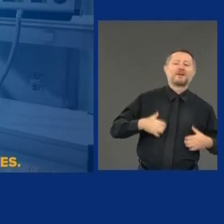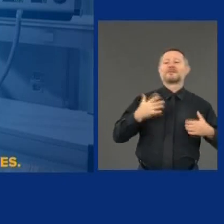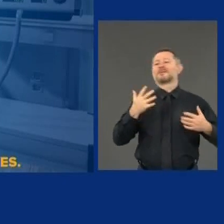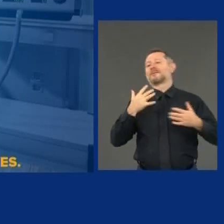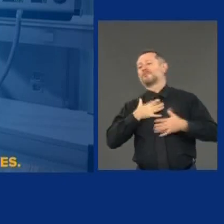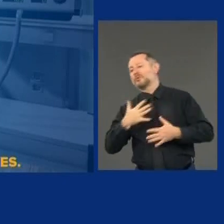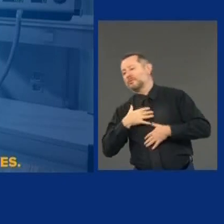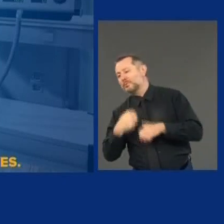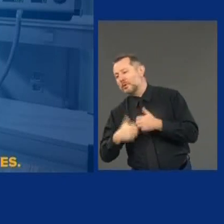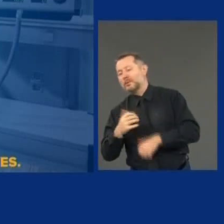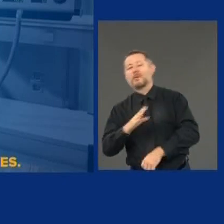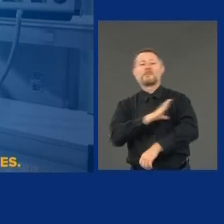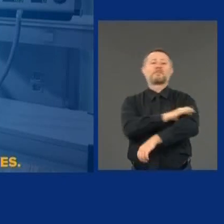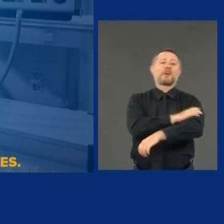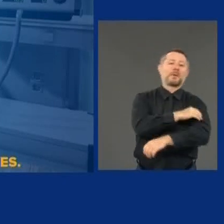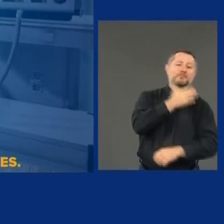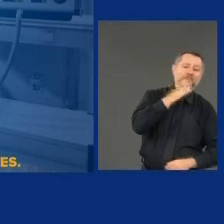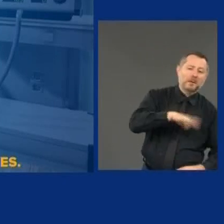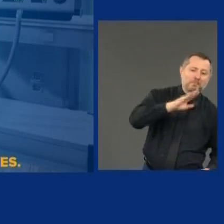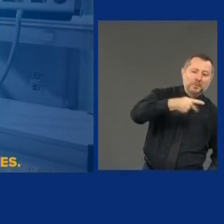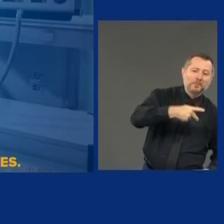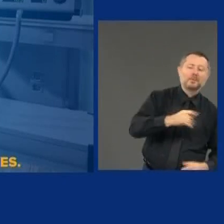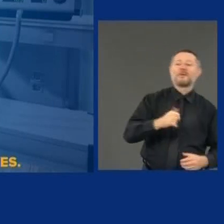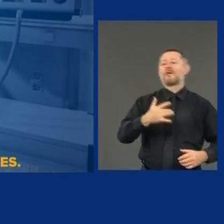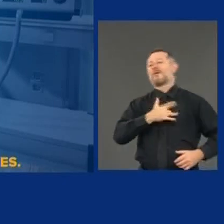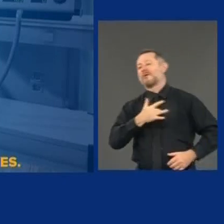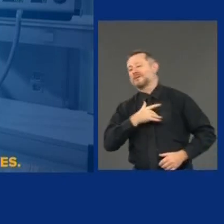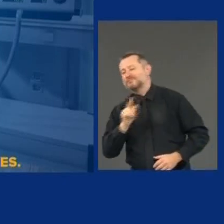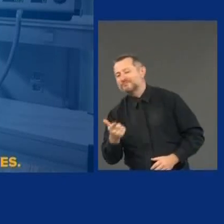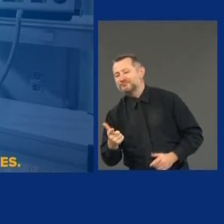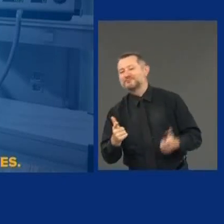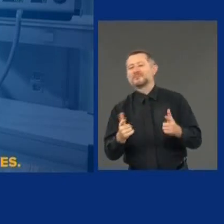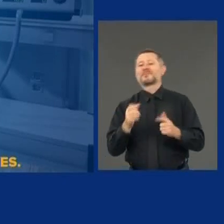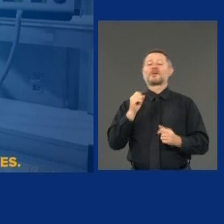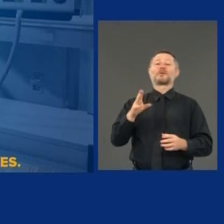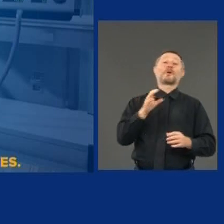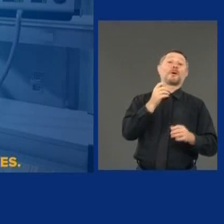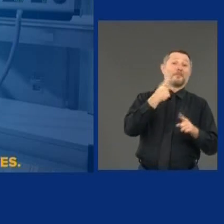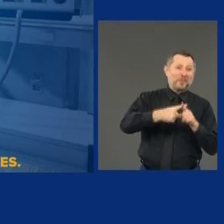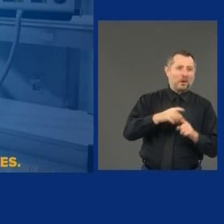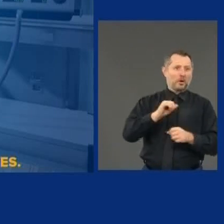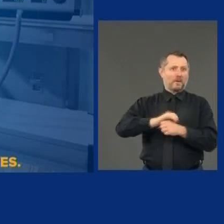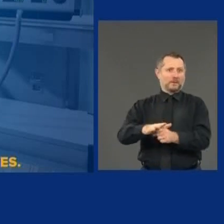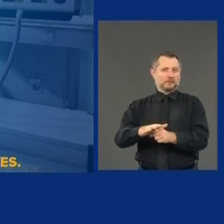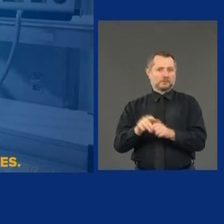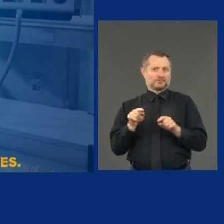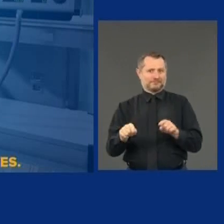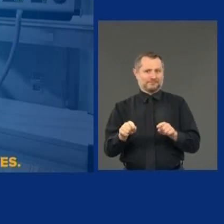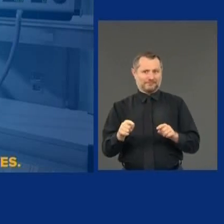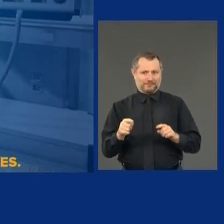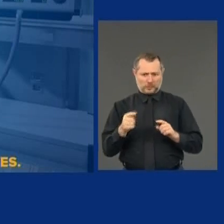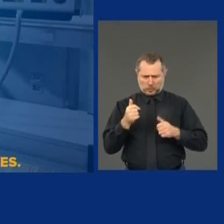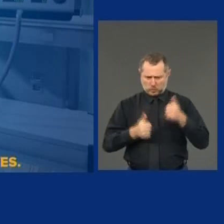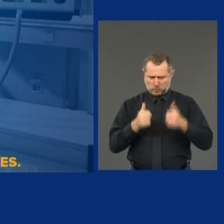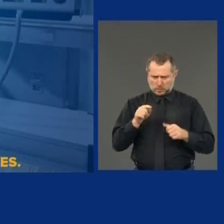DIABETES AND HYPERTENSION AND YOU COULD HAVE A RESPIRATORY ILLNESS AND COVID.